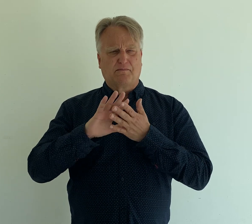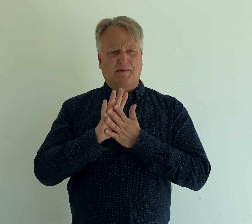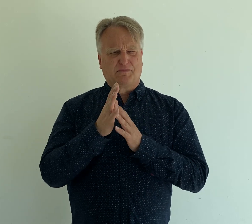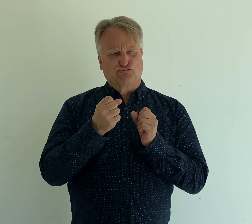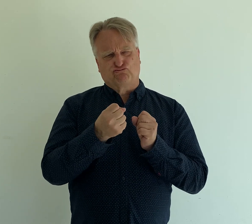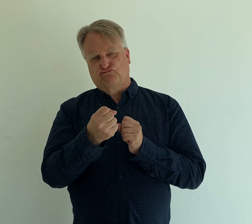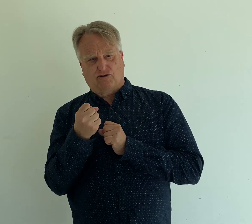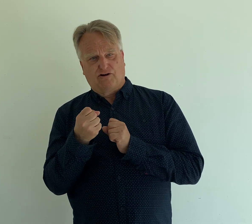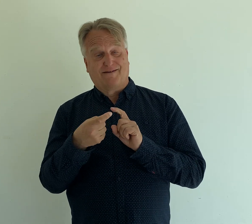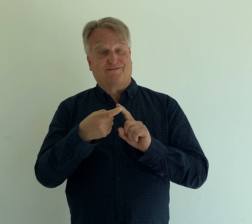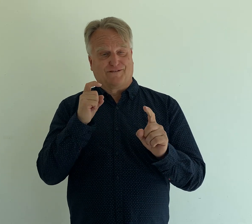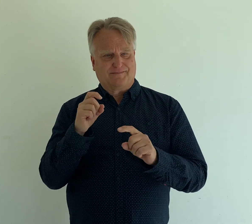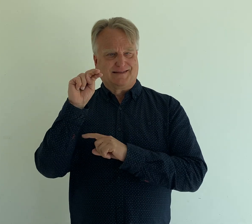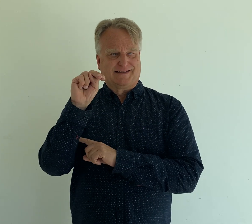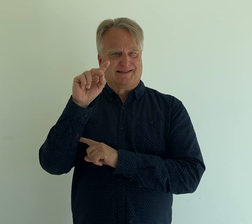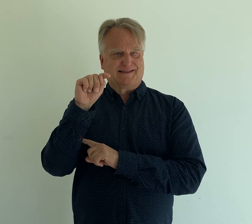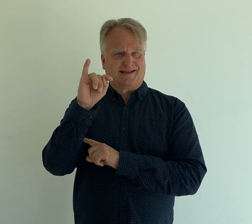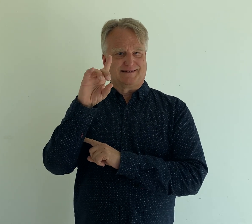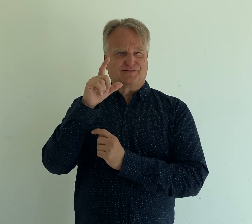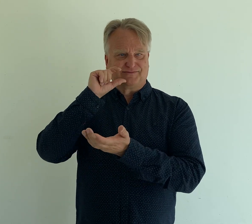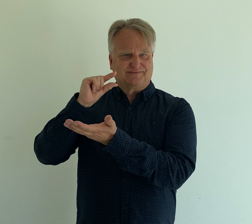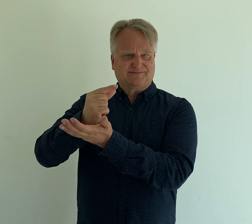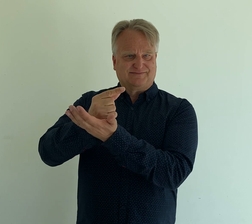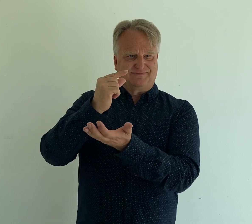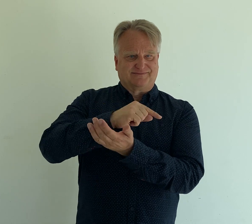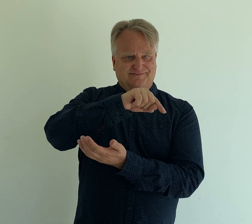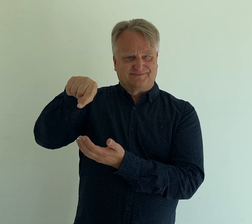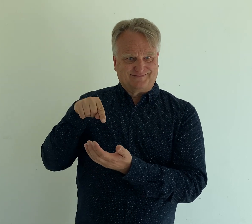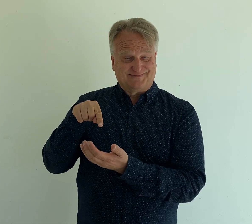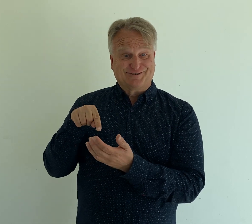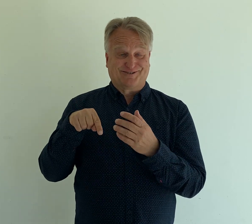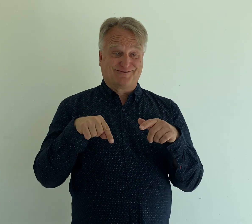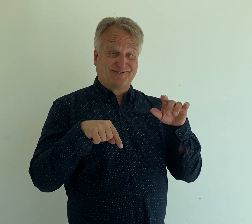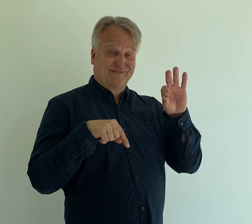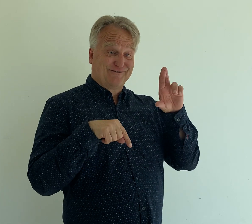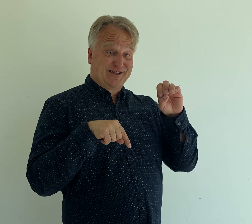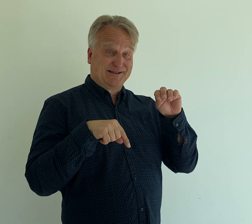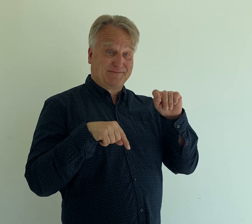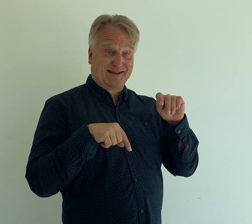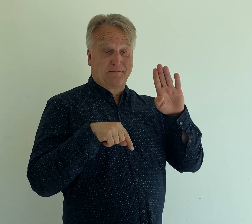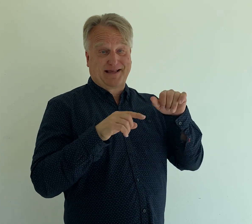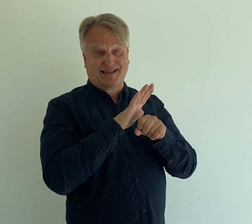As a result, the Rochester Deaf community has become one of the most active and vibrant of all due to the presence of these newcomers to the “Deaf World”, the NTID alumni.